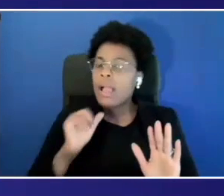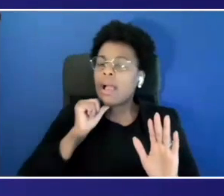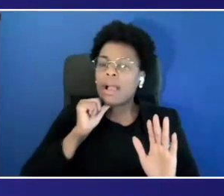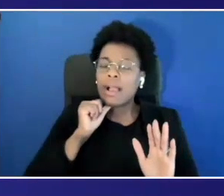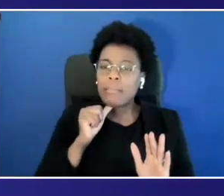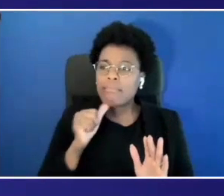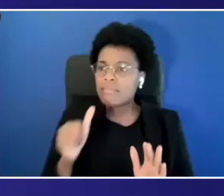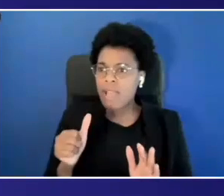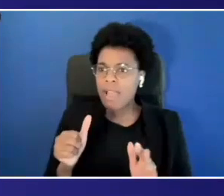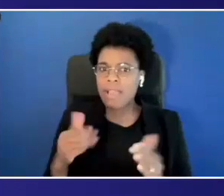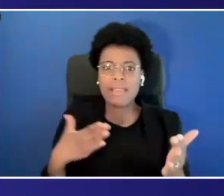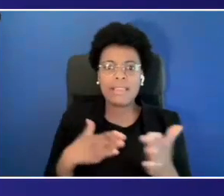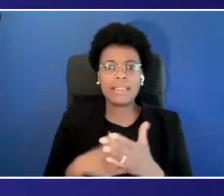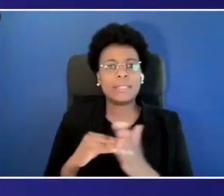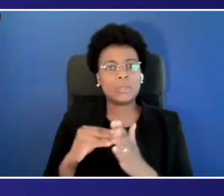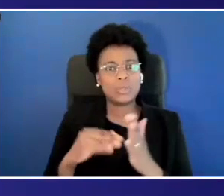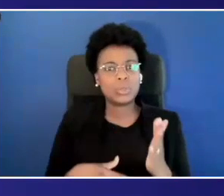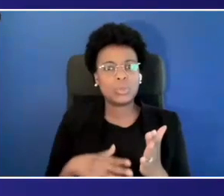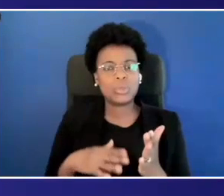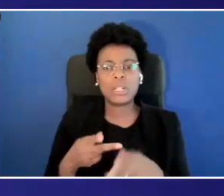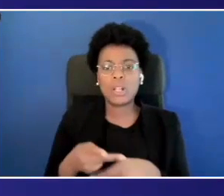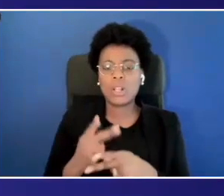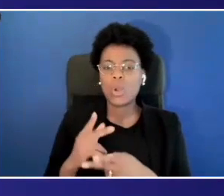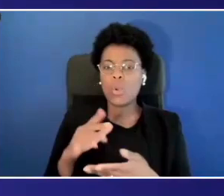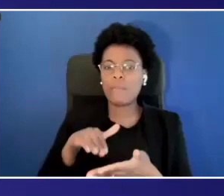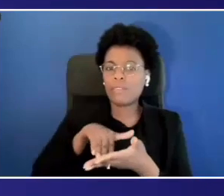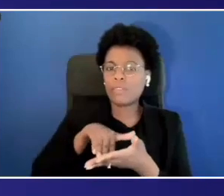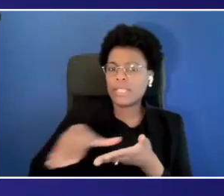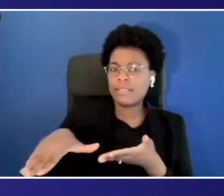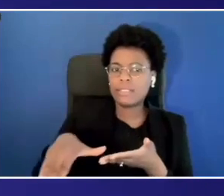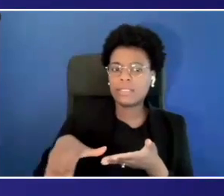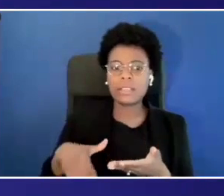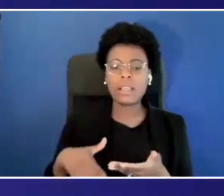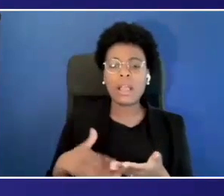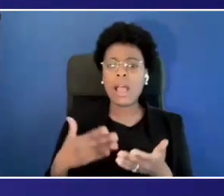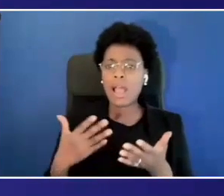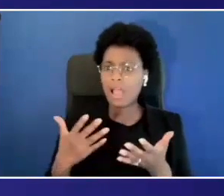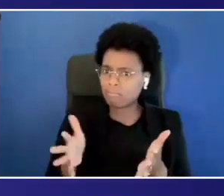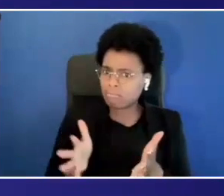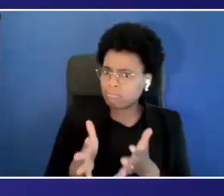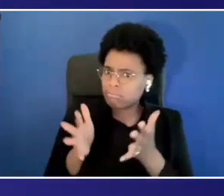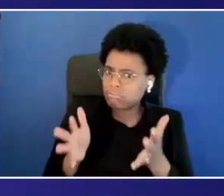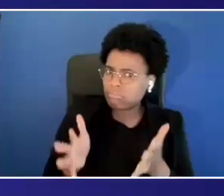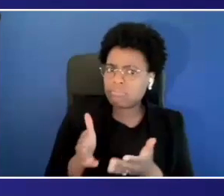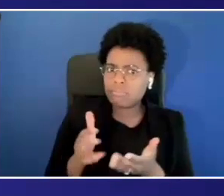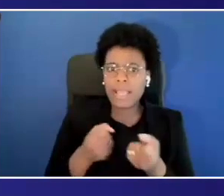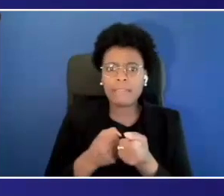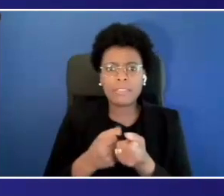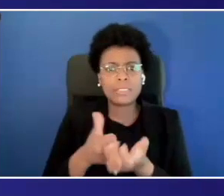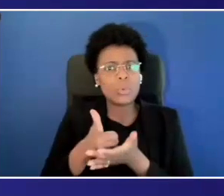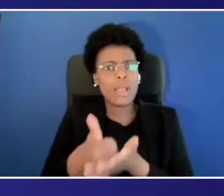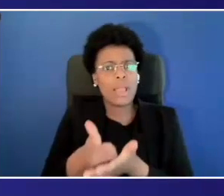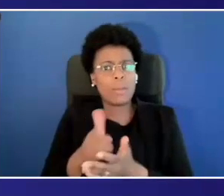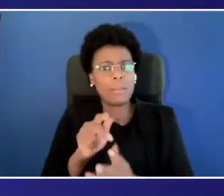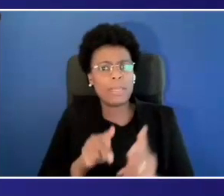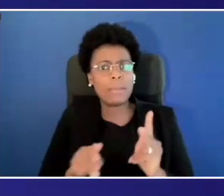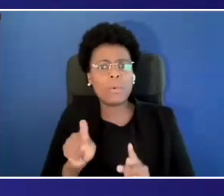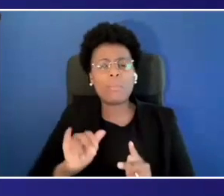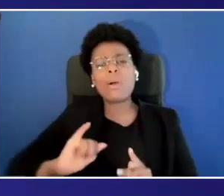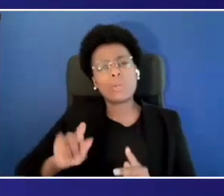I would love for myself to support efforts that help people that truly need it. But also believe we need a system.